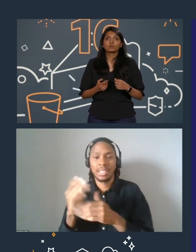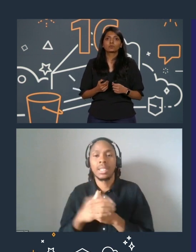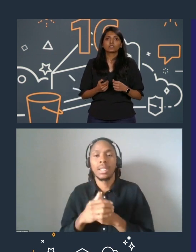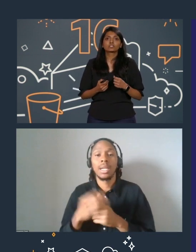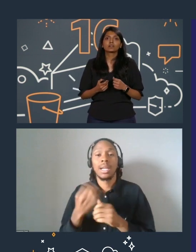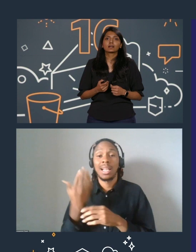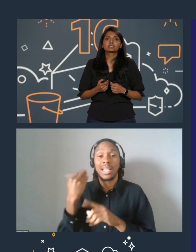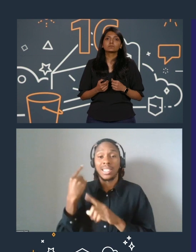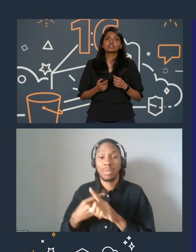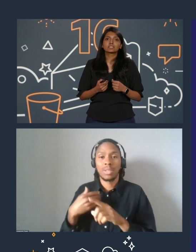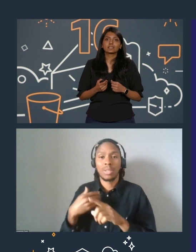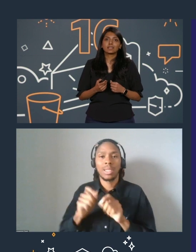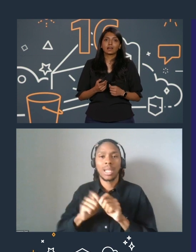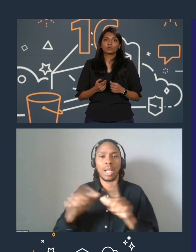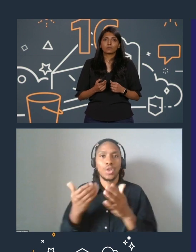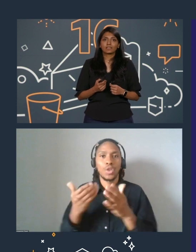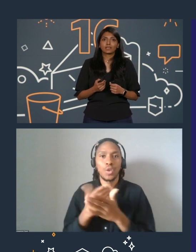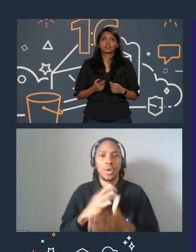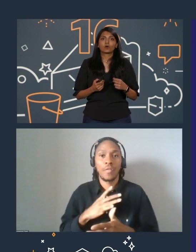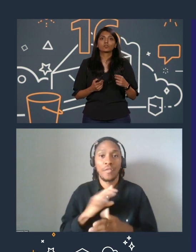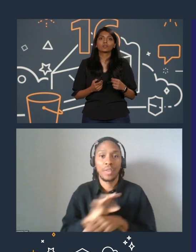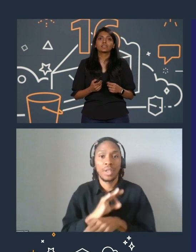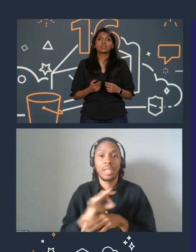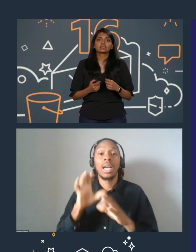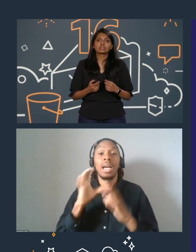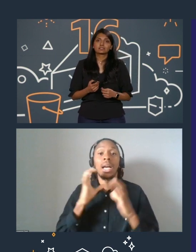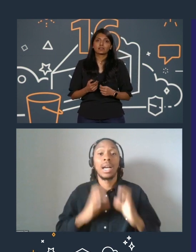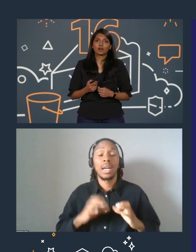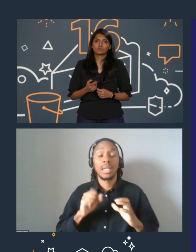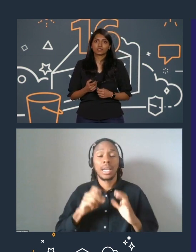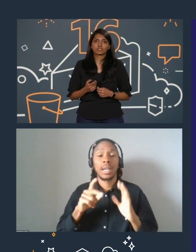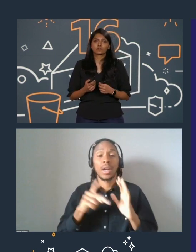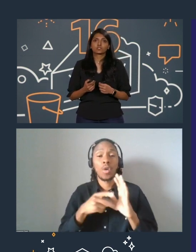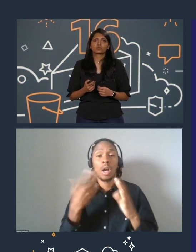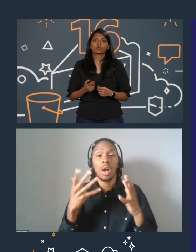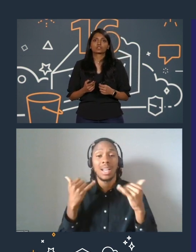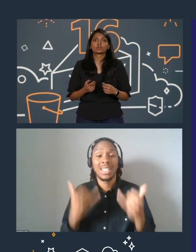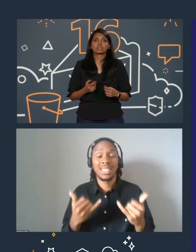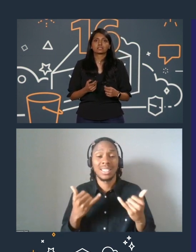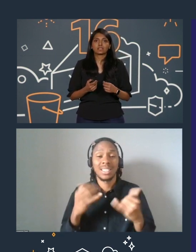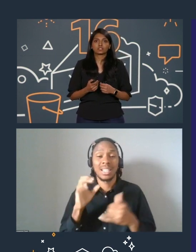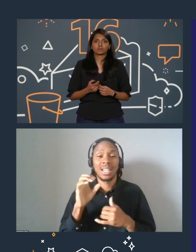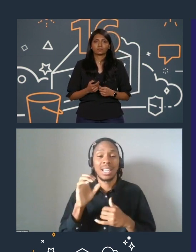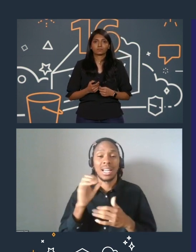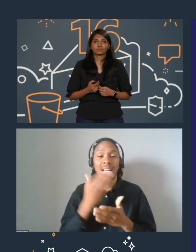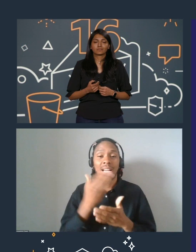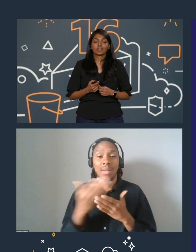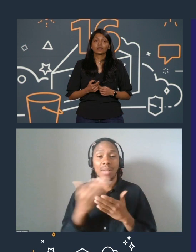with which customers can now replicate already existing objects from a source to a destination.